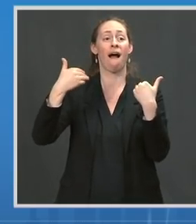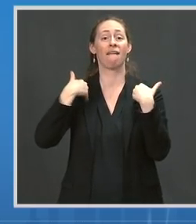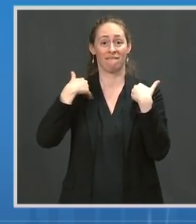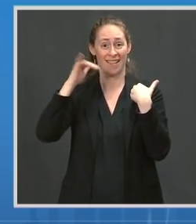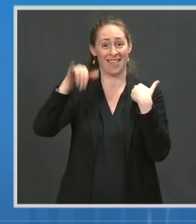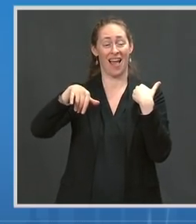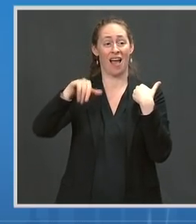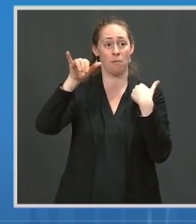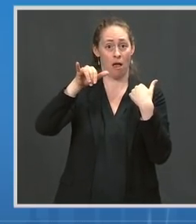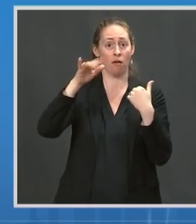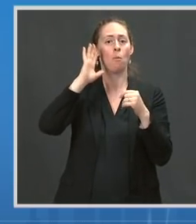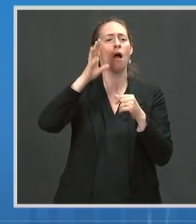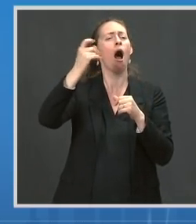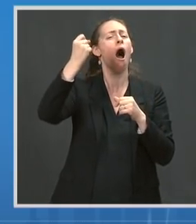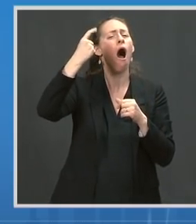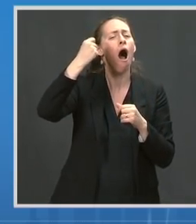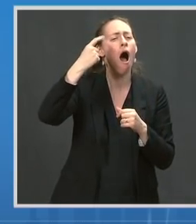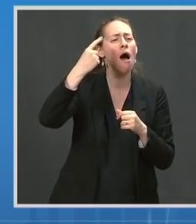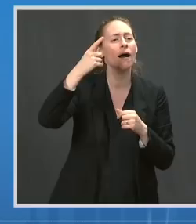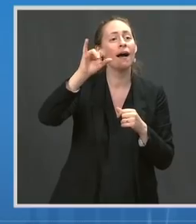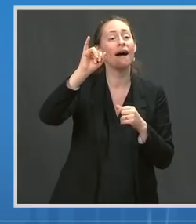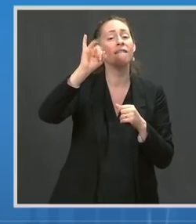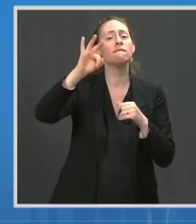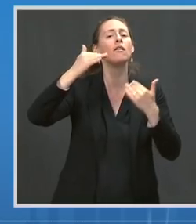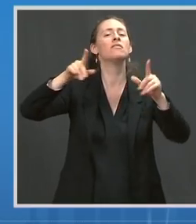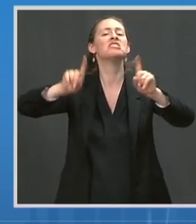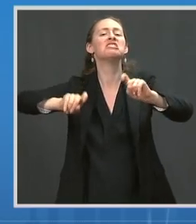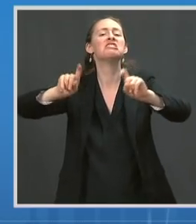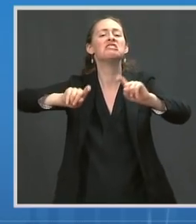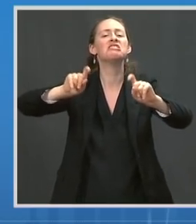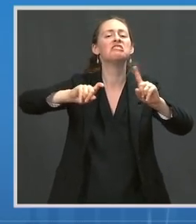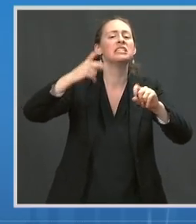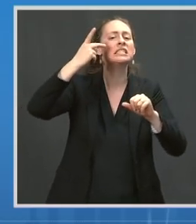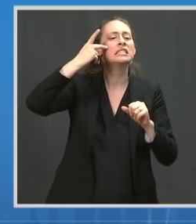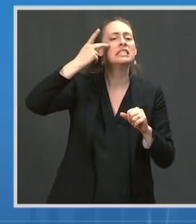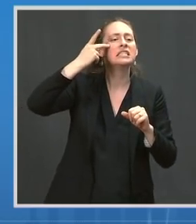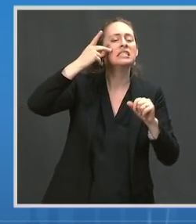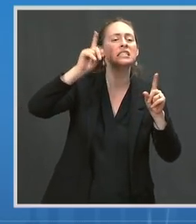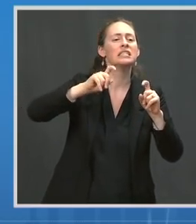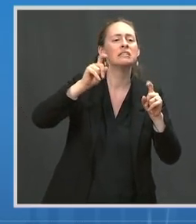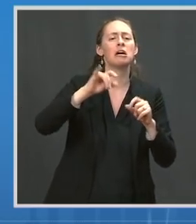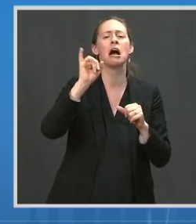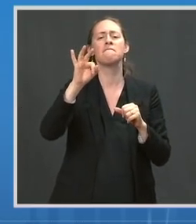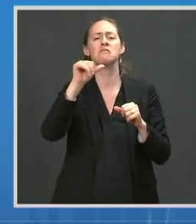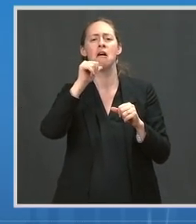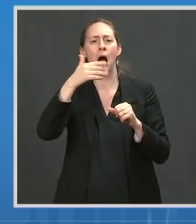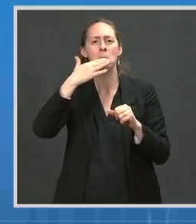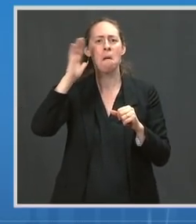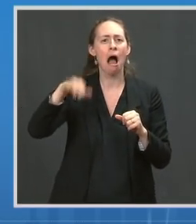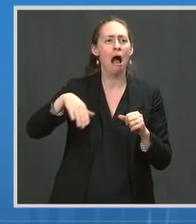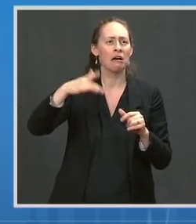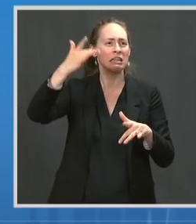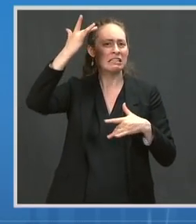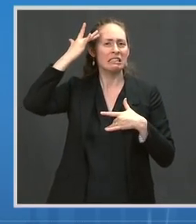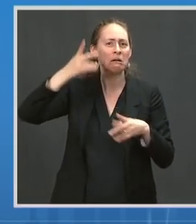However, the use should be considered for persons with mild to moderate COVID-19 who are hospitalized for a reason